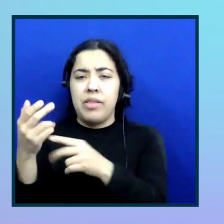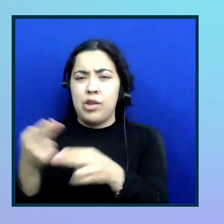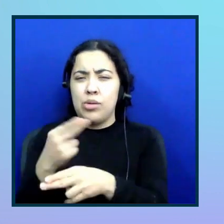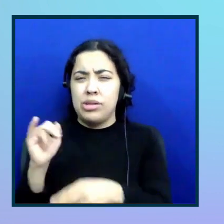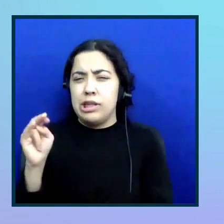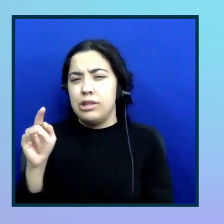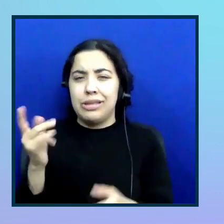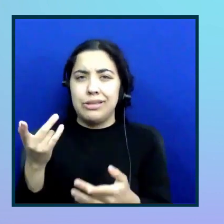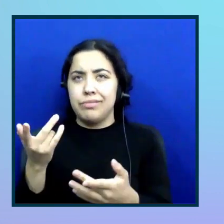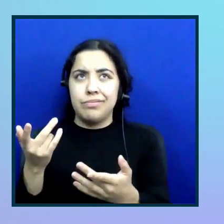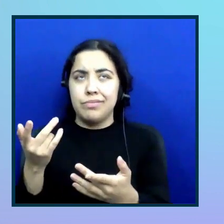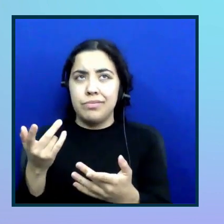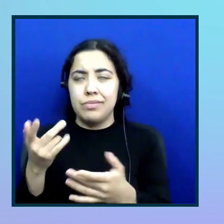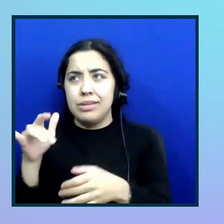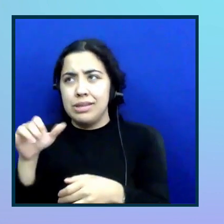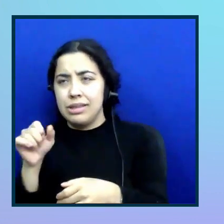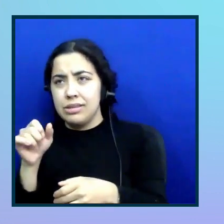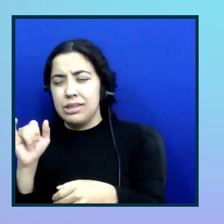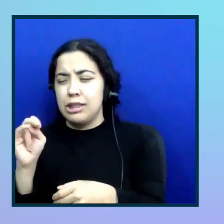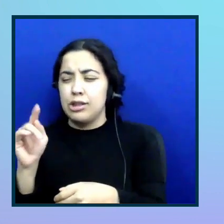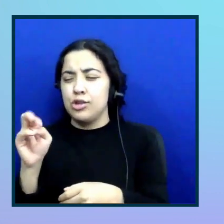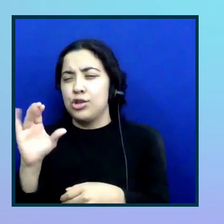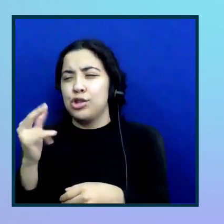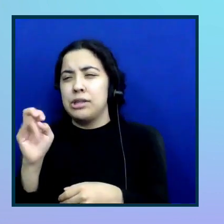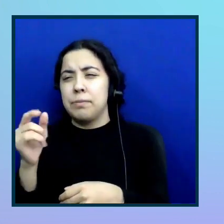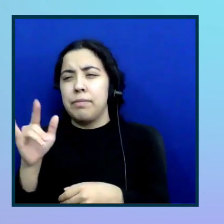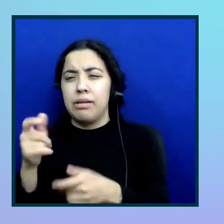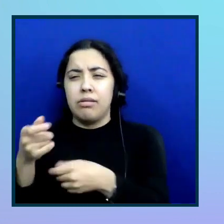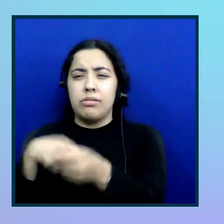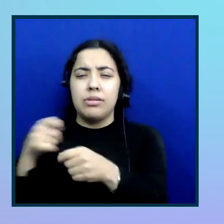So it sounds like focus is being used in multiple ways.